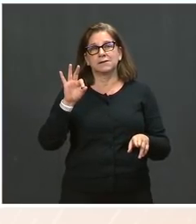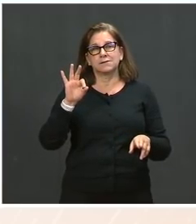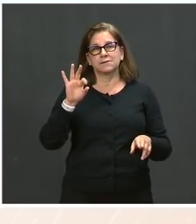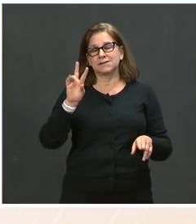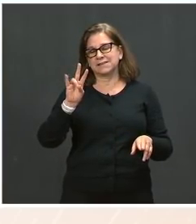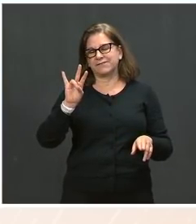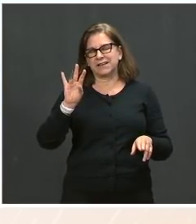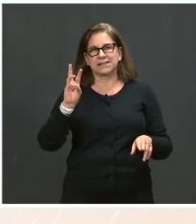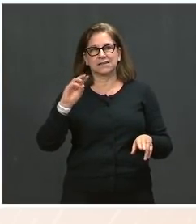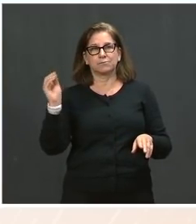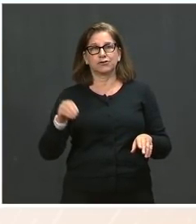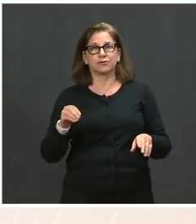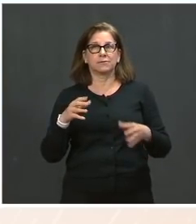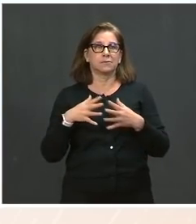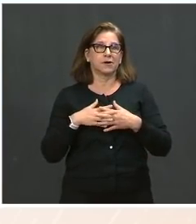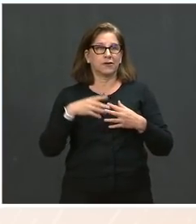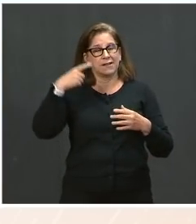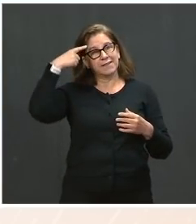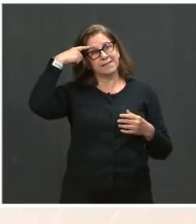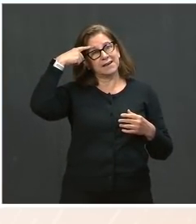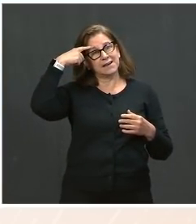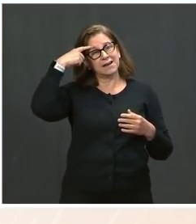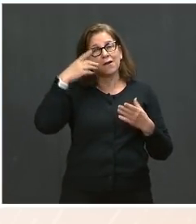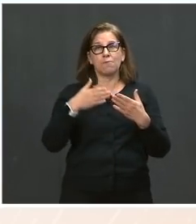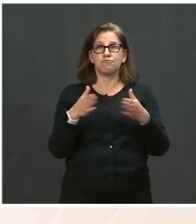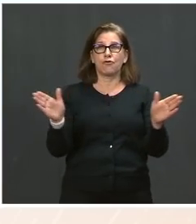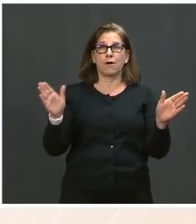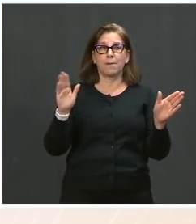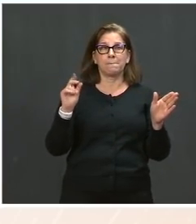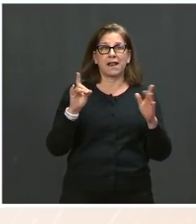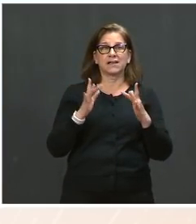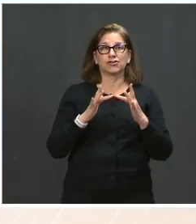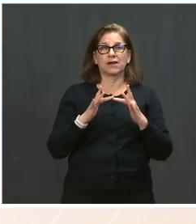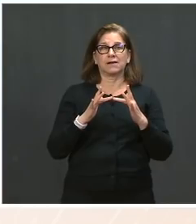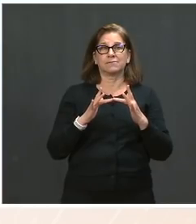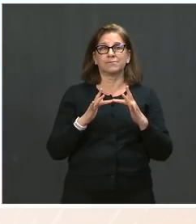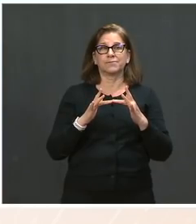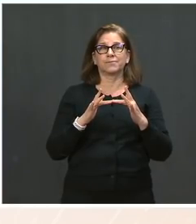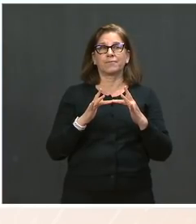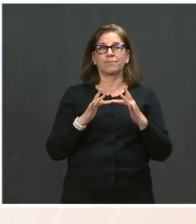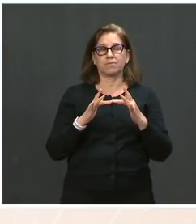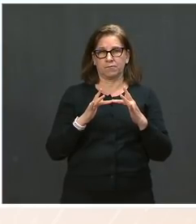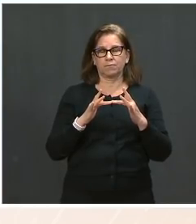think that broadband is as important as electricity and water. Water.